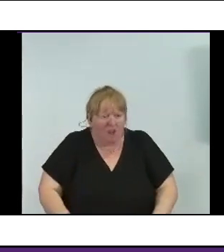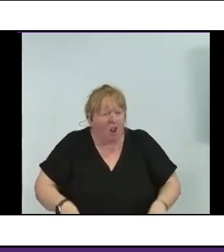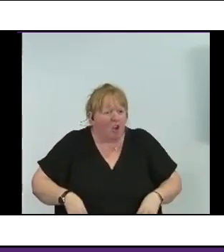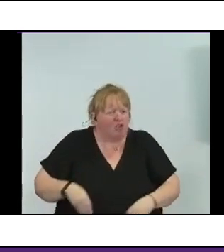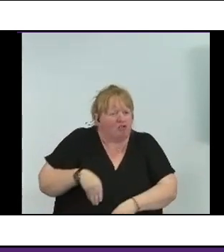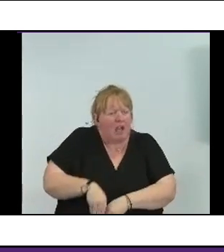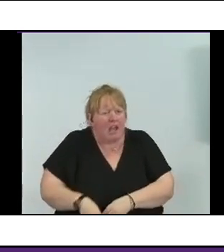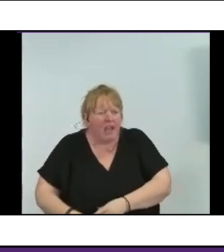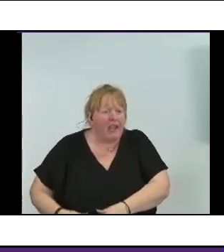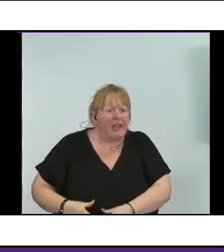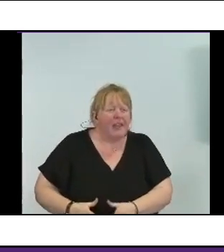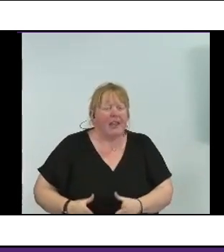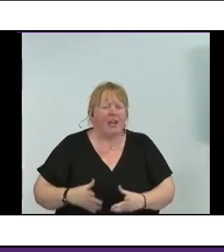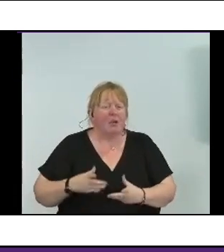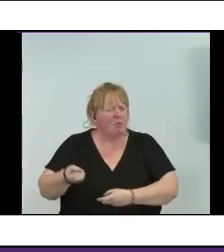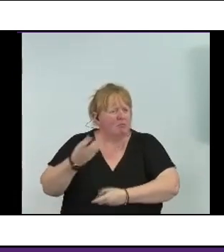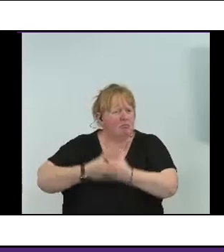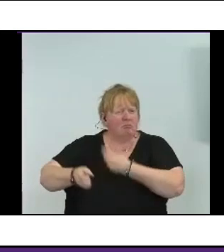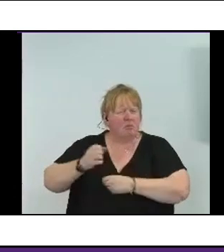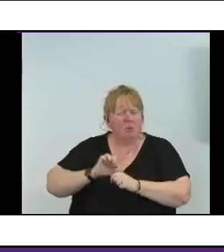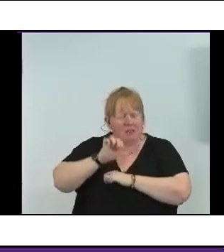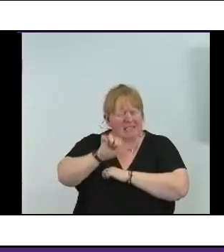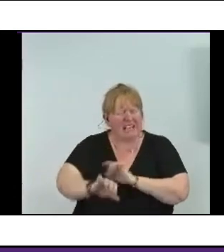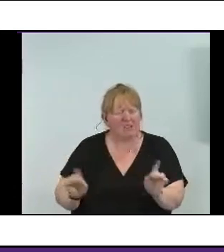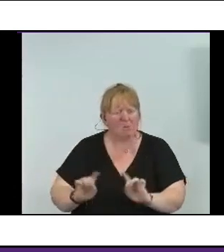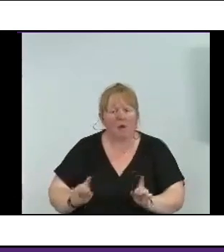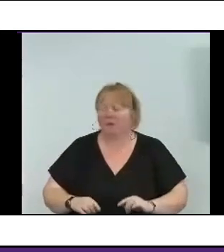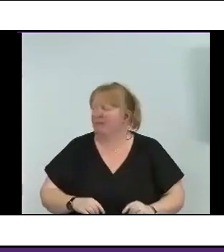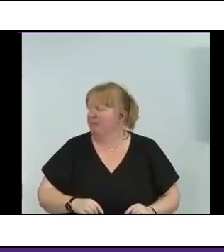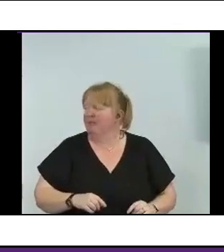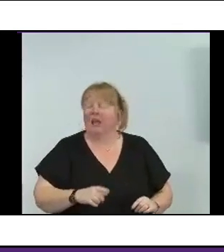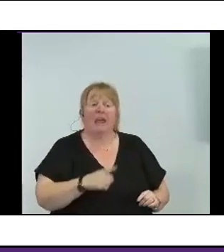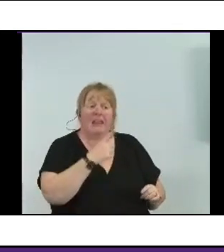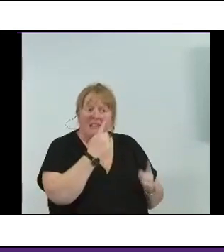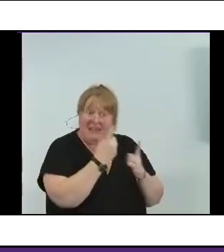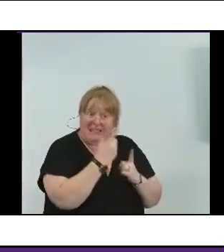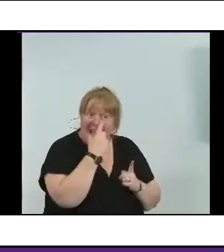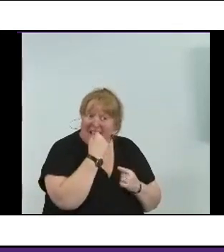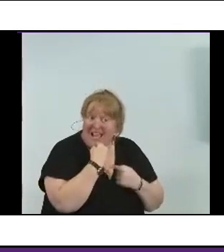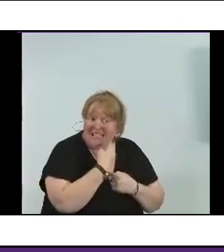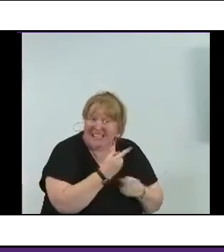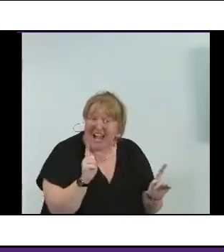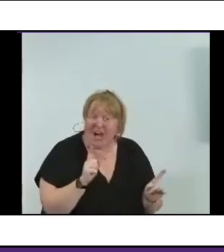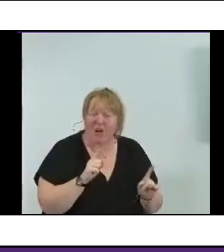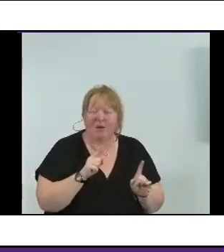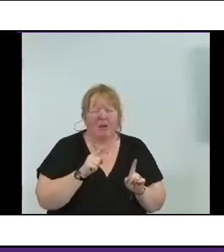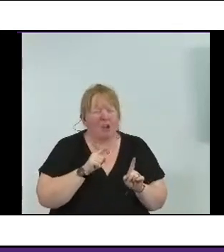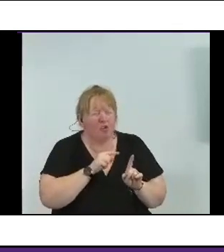What is there that you can tell us about what's coming up next? Well, there are things I can tell you even though you're trying to get out of me there,